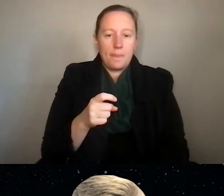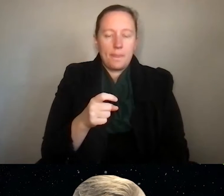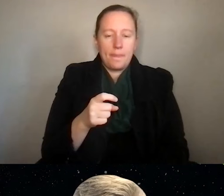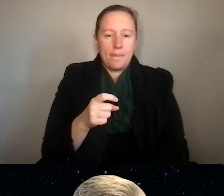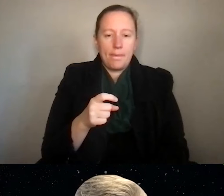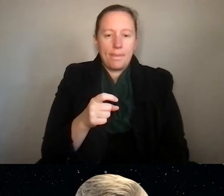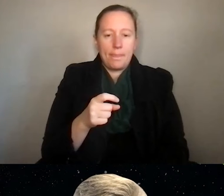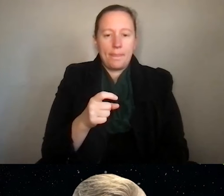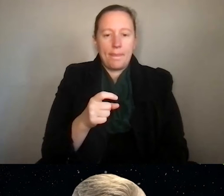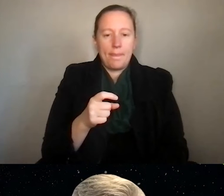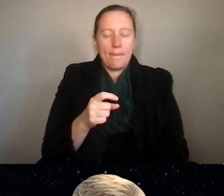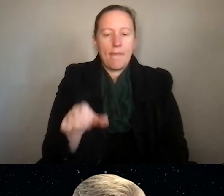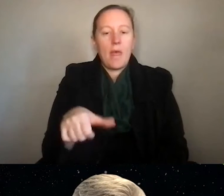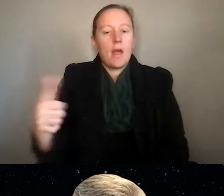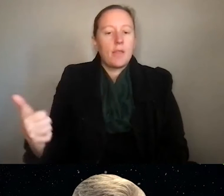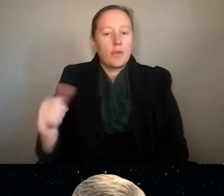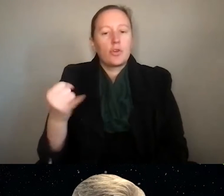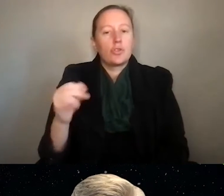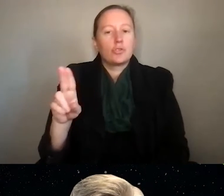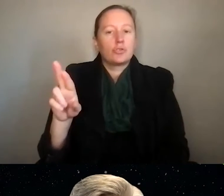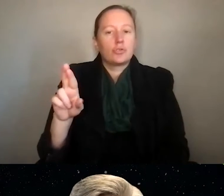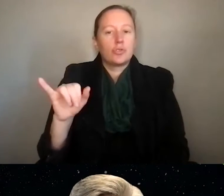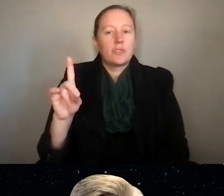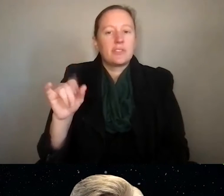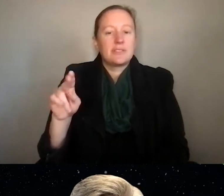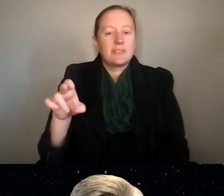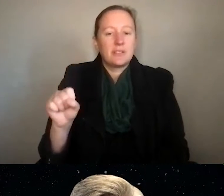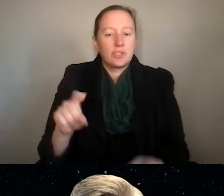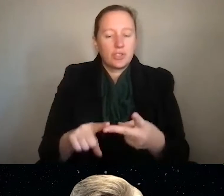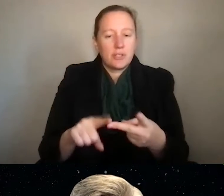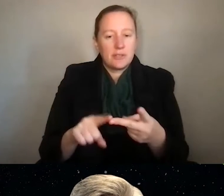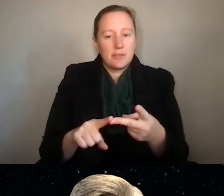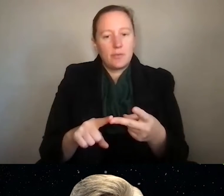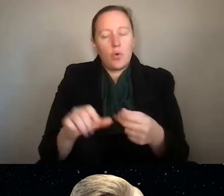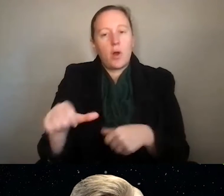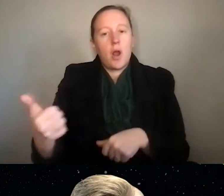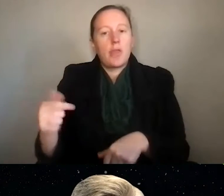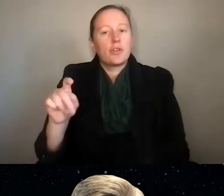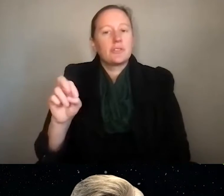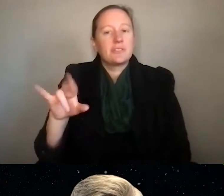we really want to know that NSF and our directorate is looking to